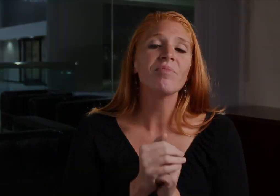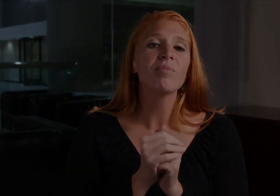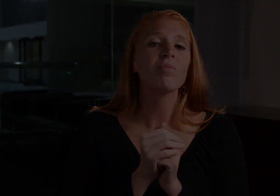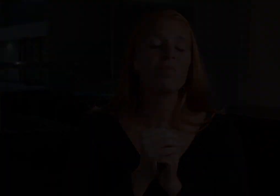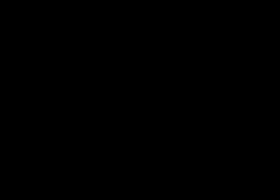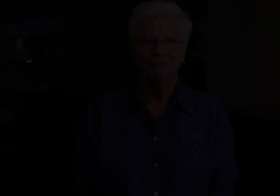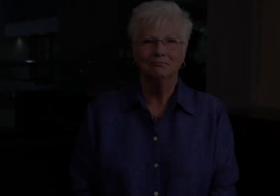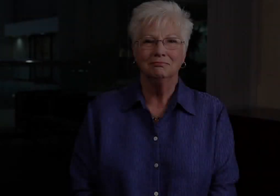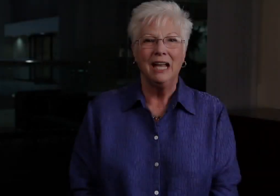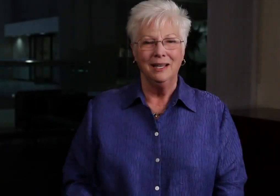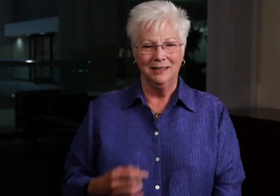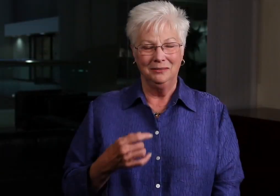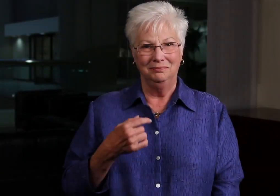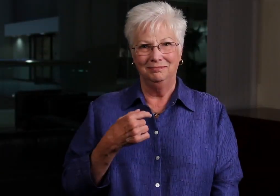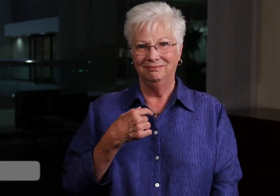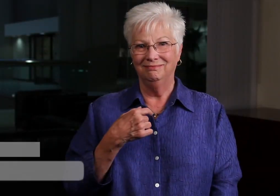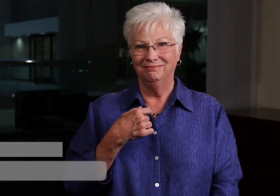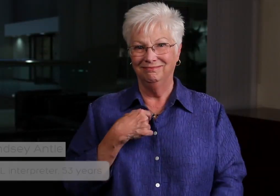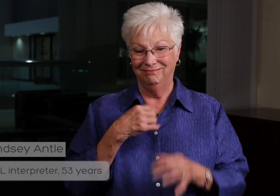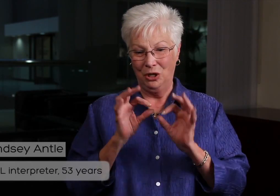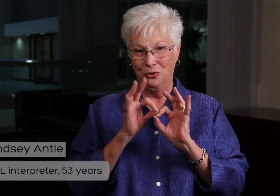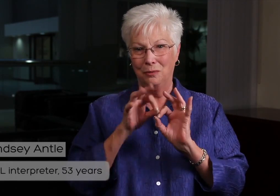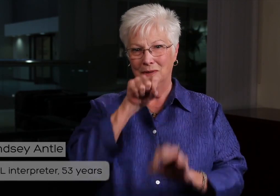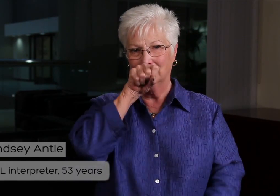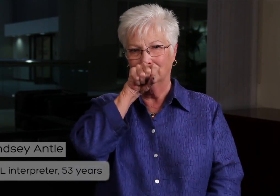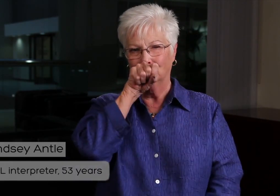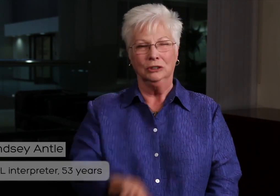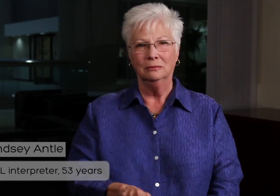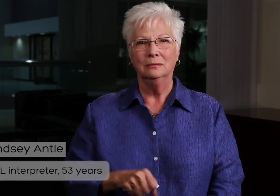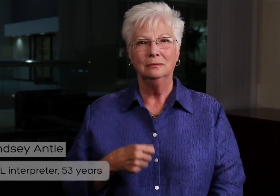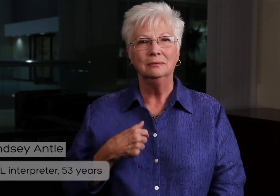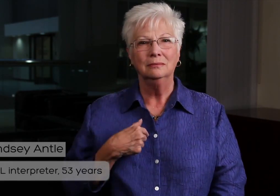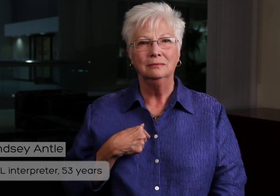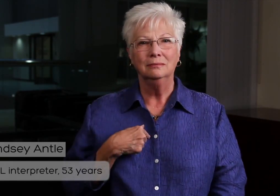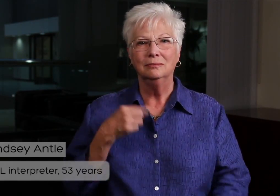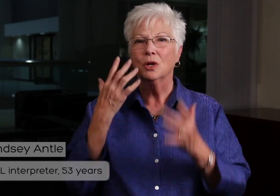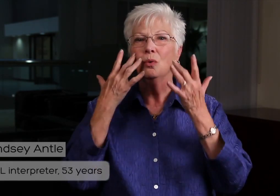Lindsey Antle: What I love about being an interpreter is that I am able to provide